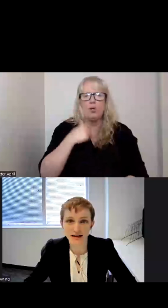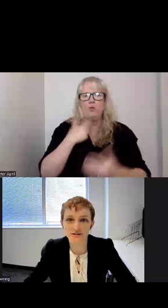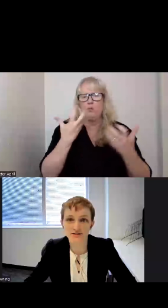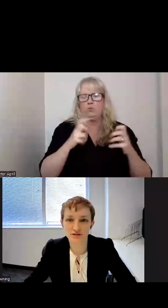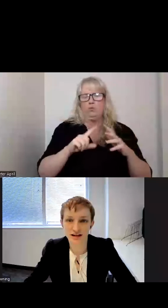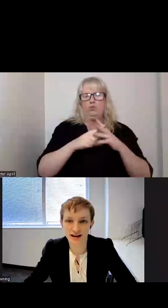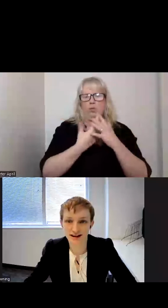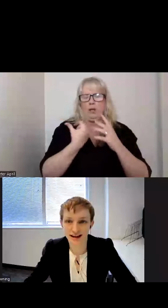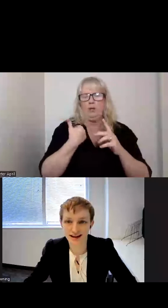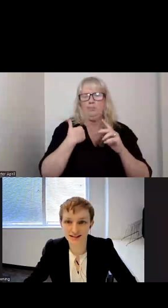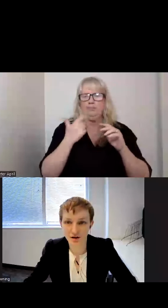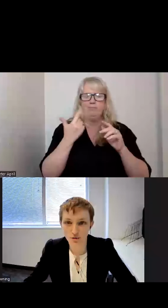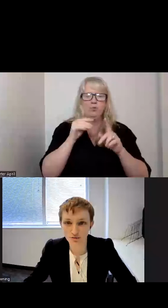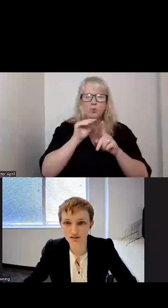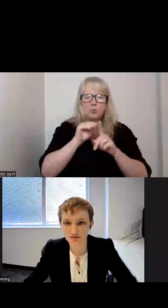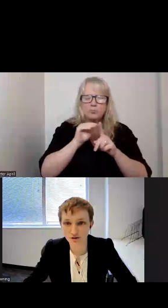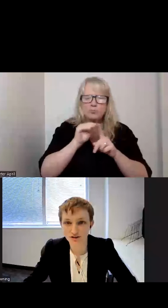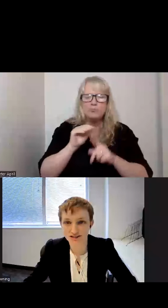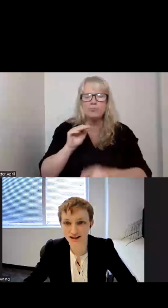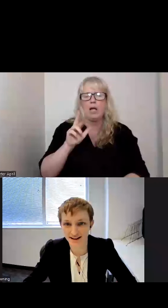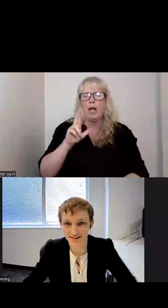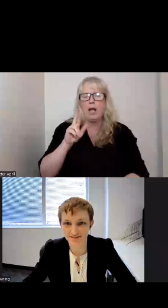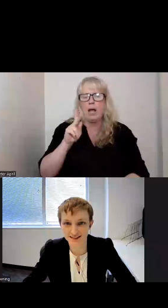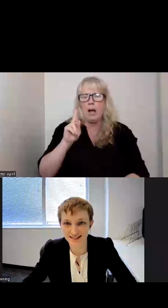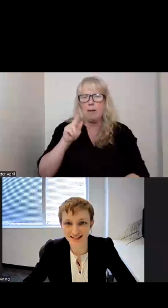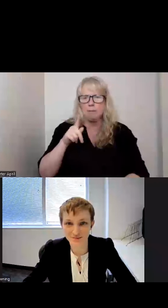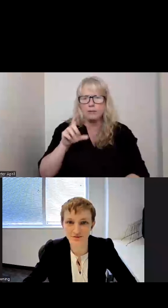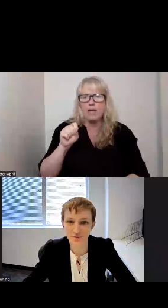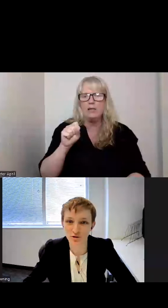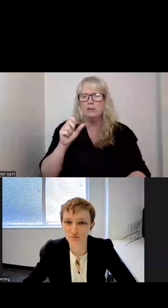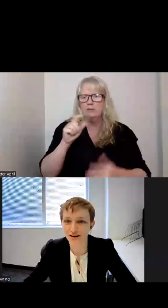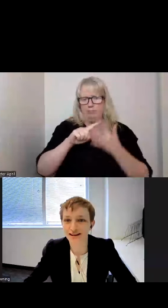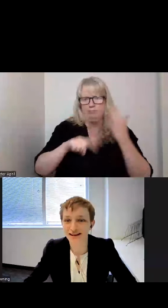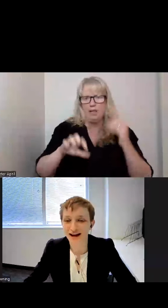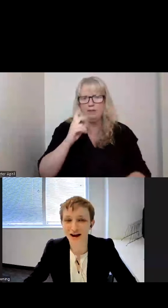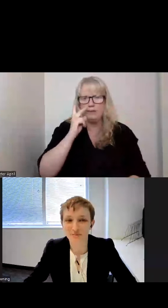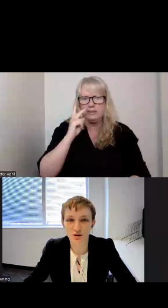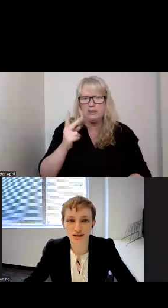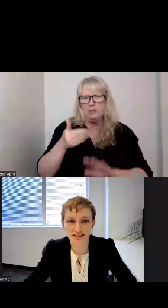REMINDERS AND HOPEFULLY FOLKS HAVE SEEN THIS BEFORE, BUT WE